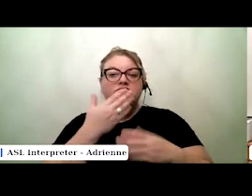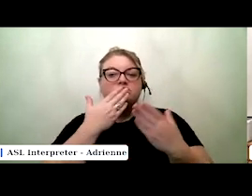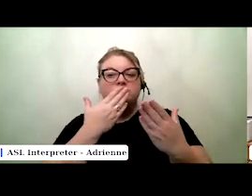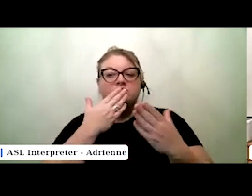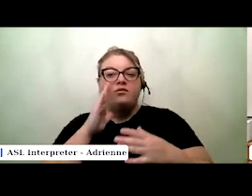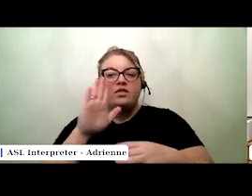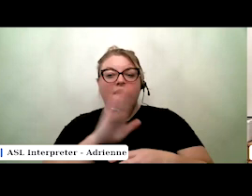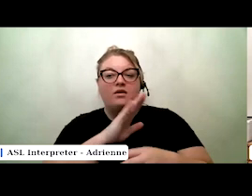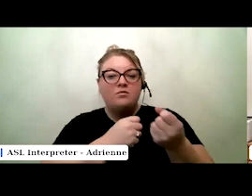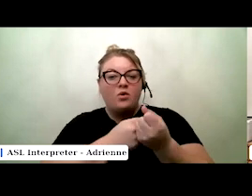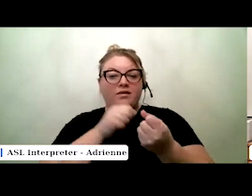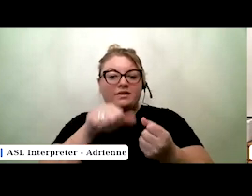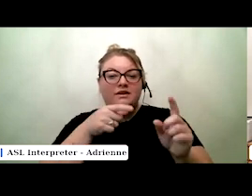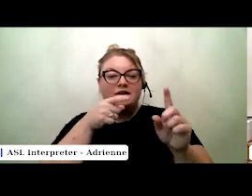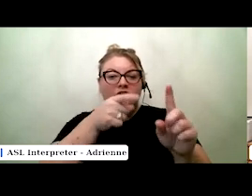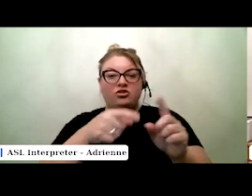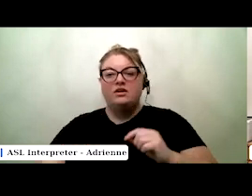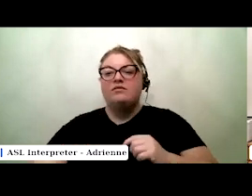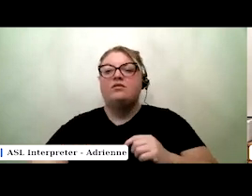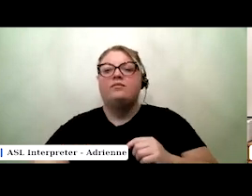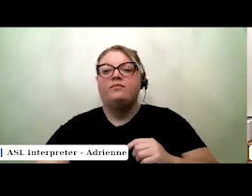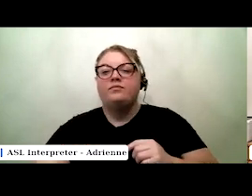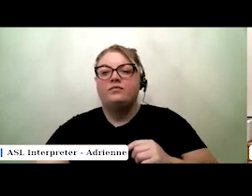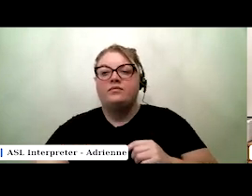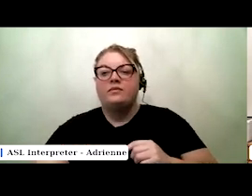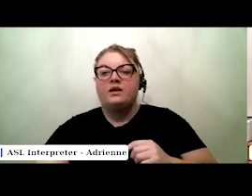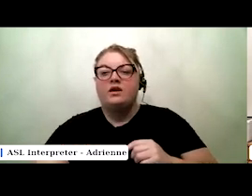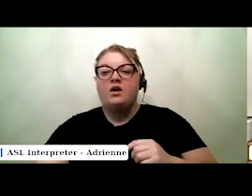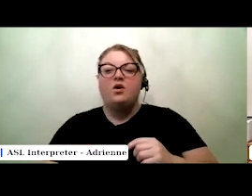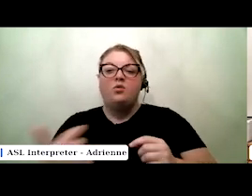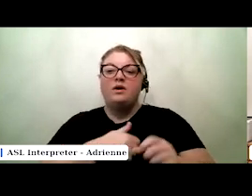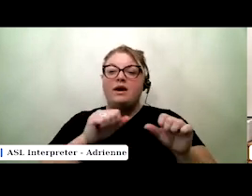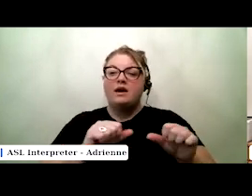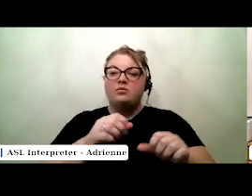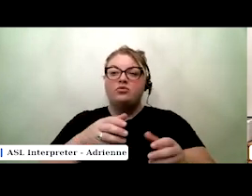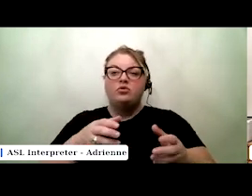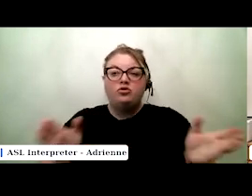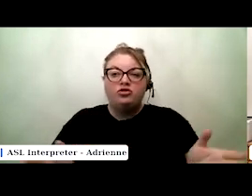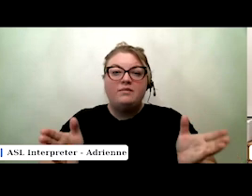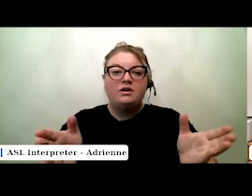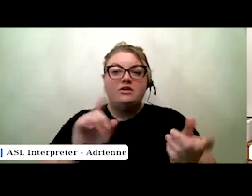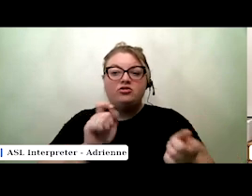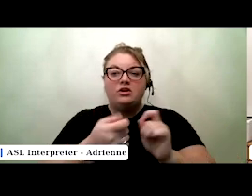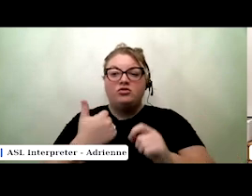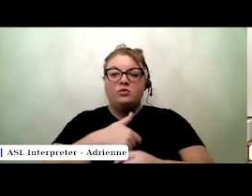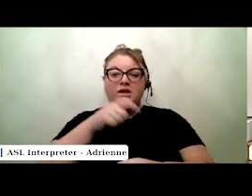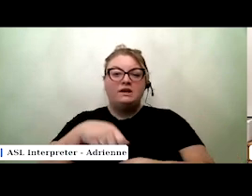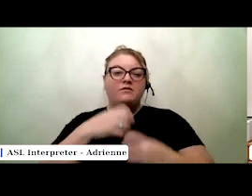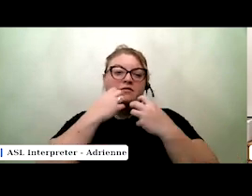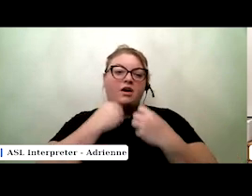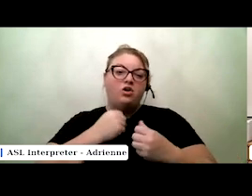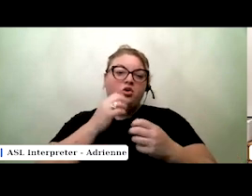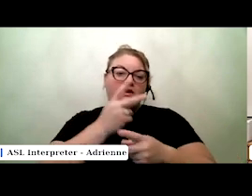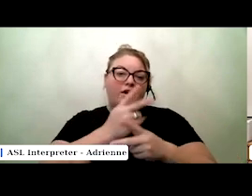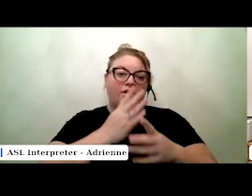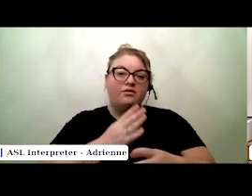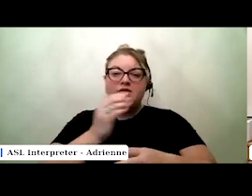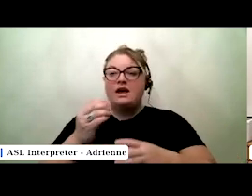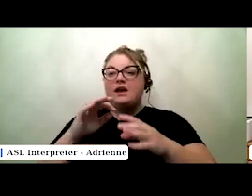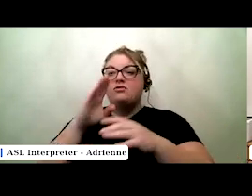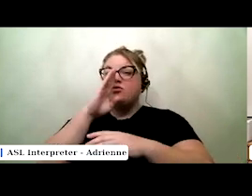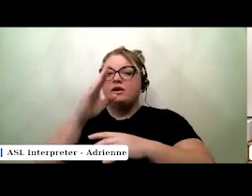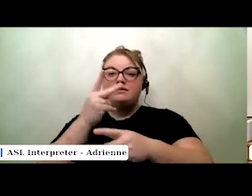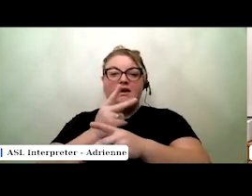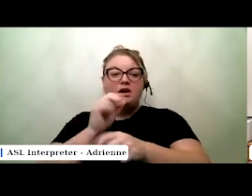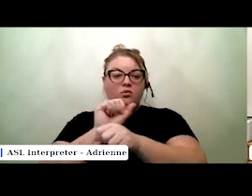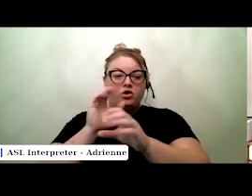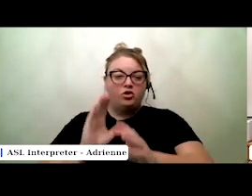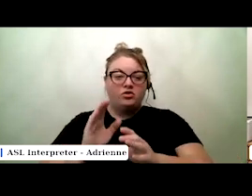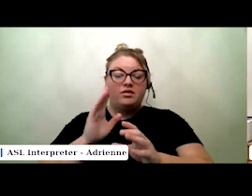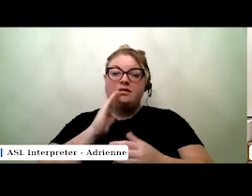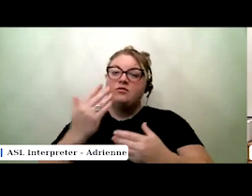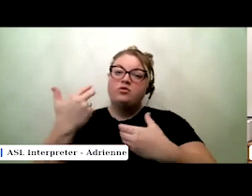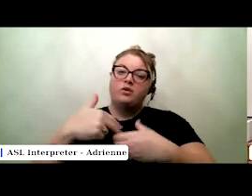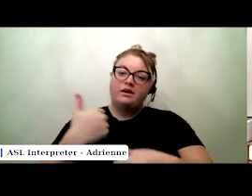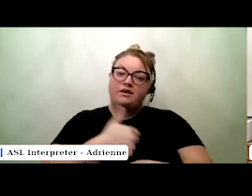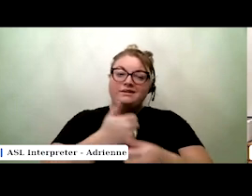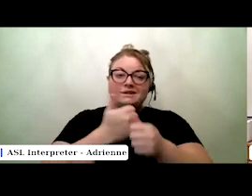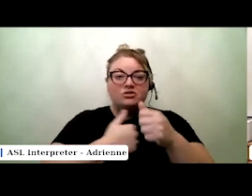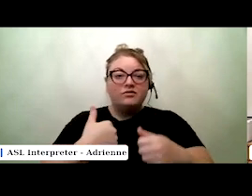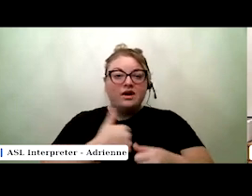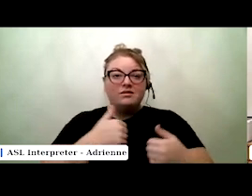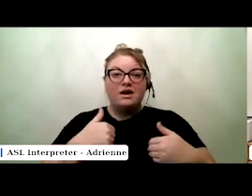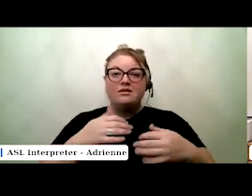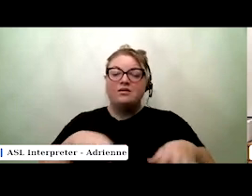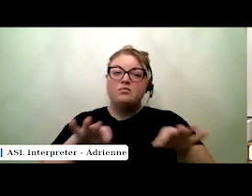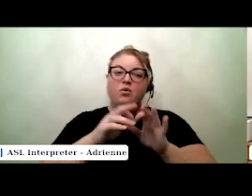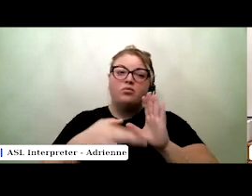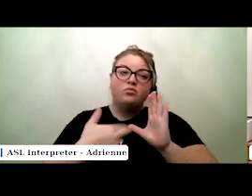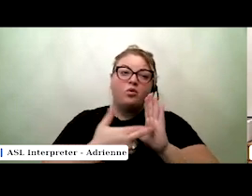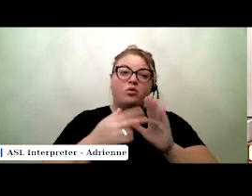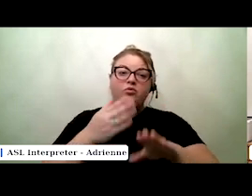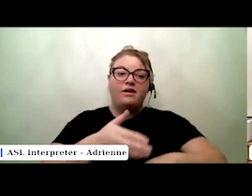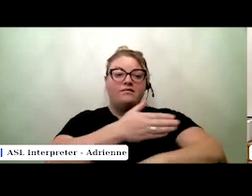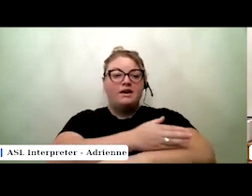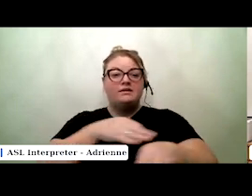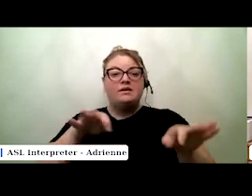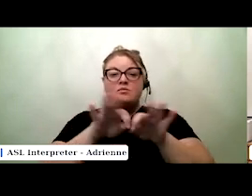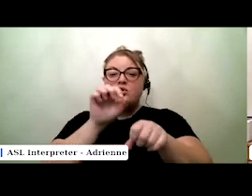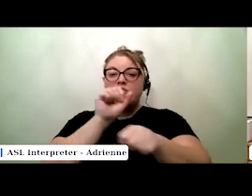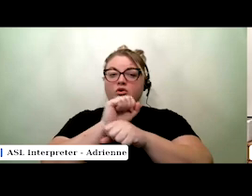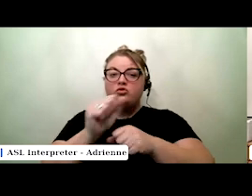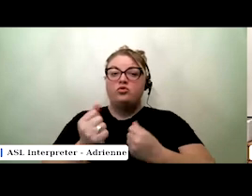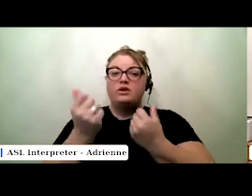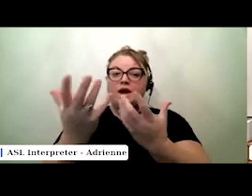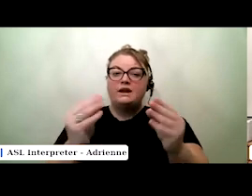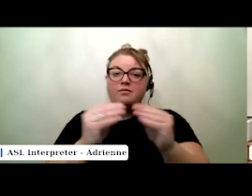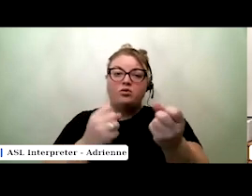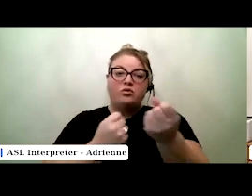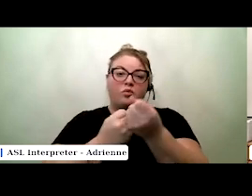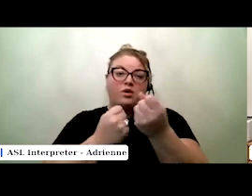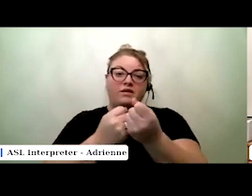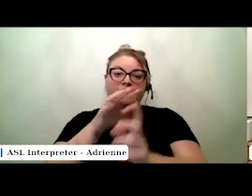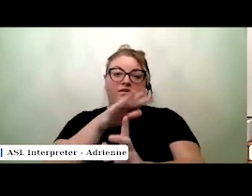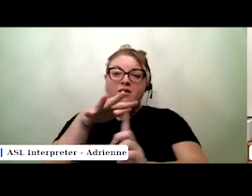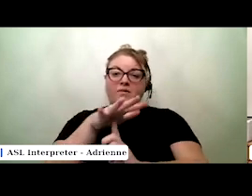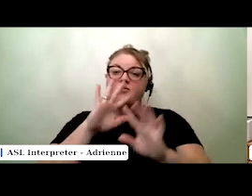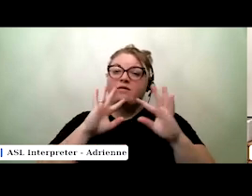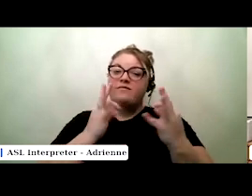Their commitment enables us to champion the change that we need to value caregivers and direct care workers. So thank you for joining us in this effort each of us has a crucial role to play in advancing this important work and creating a more supportive environment for family caregivers and direct care workers.